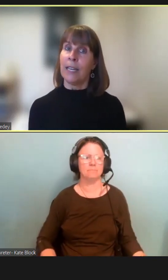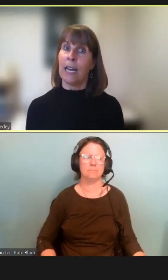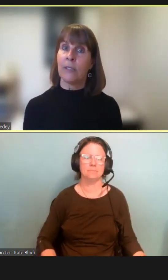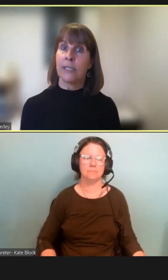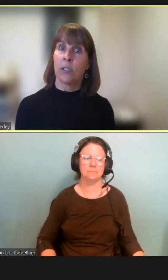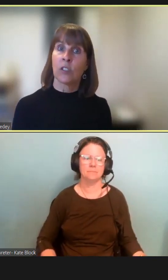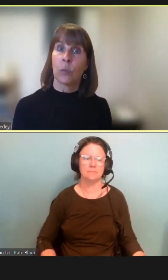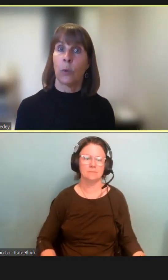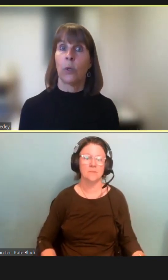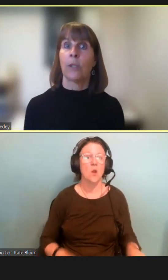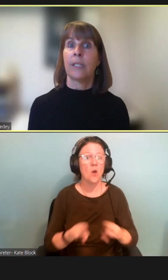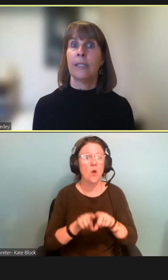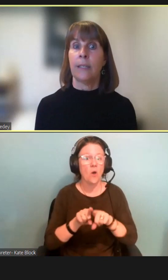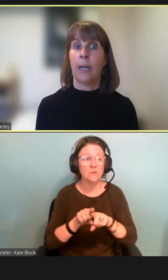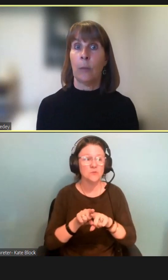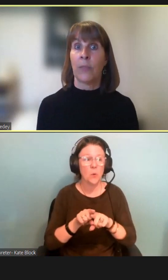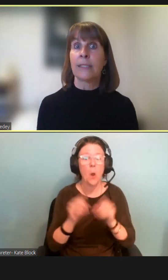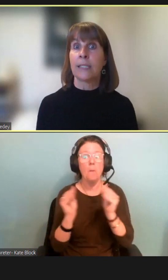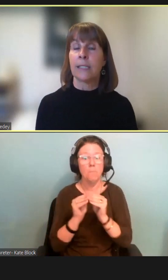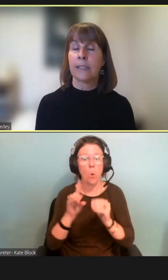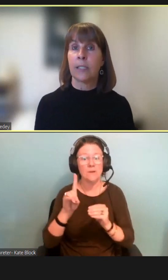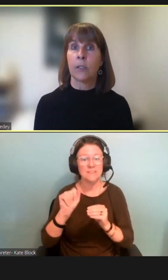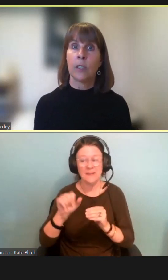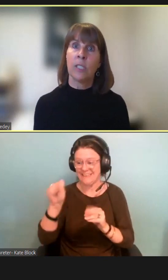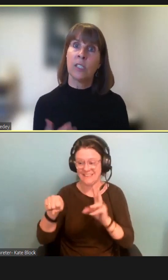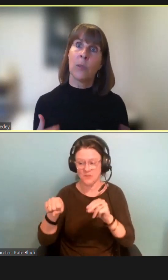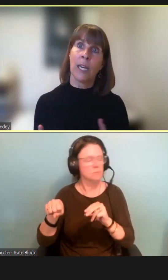would say there's some more um things to consider and let me just back up for a